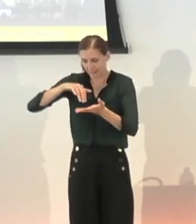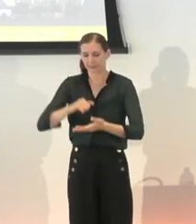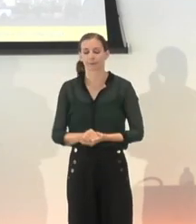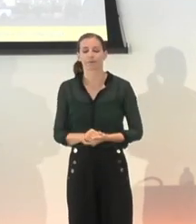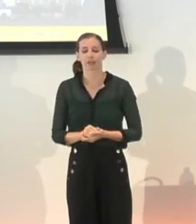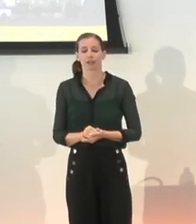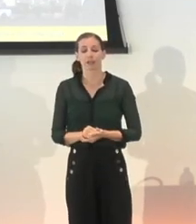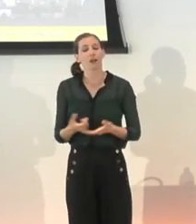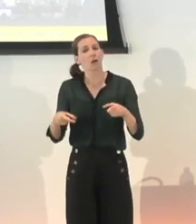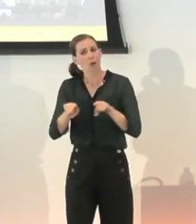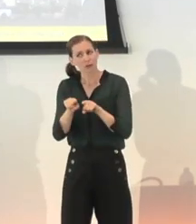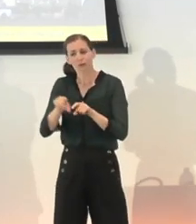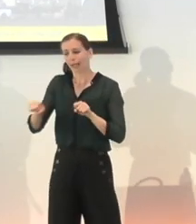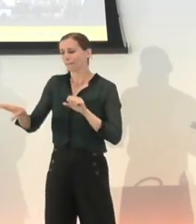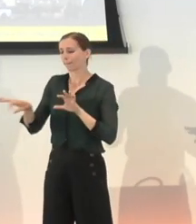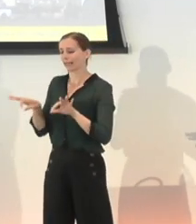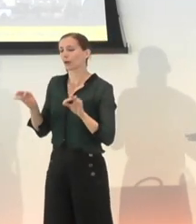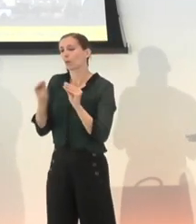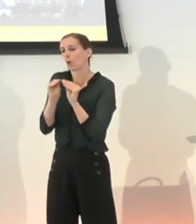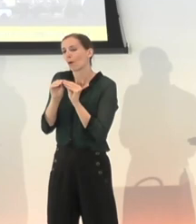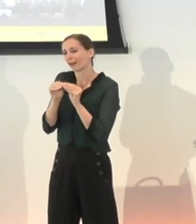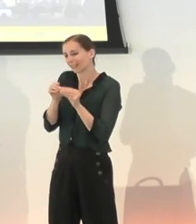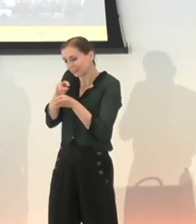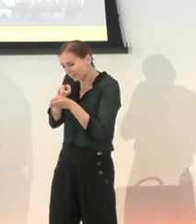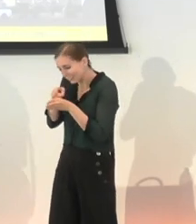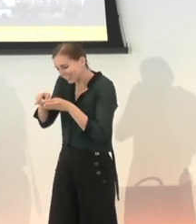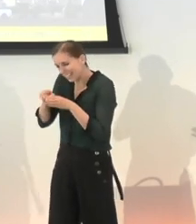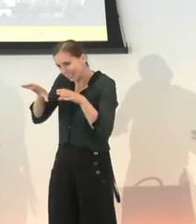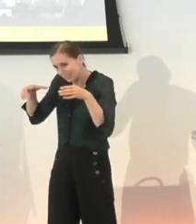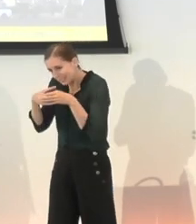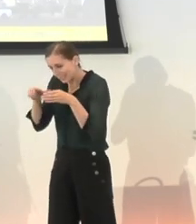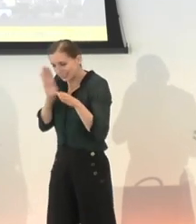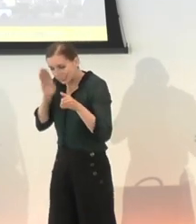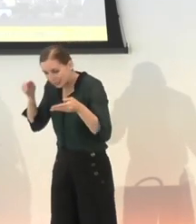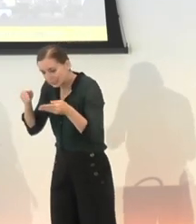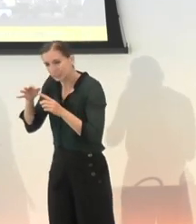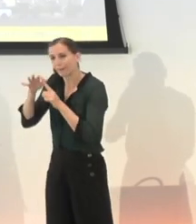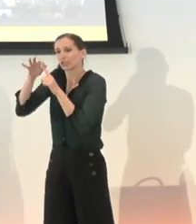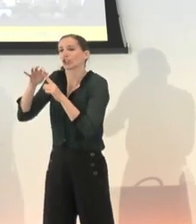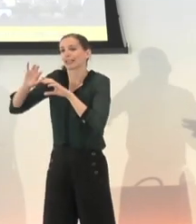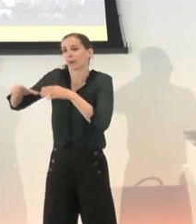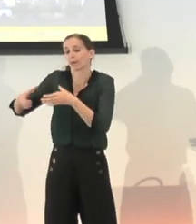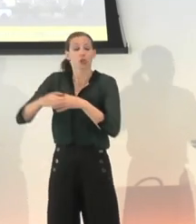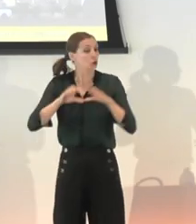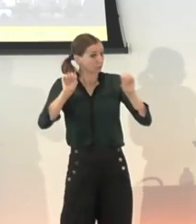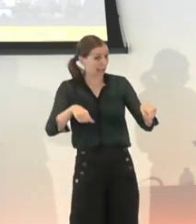so we are going to have the standing pool as the general population, but inclusive in that respect